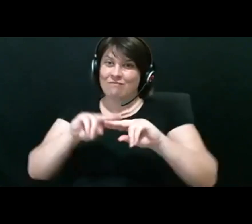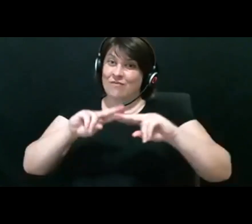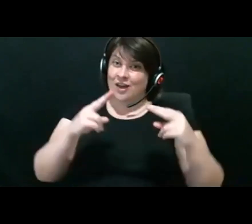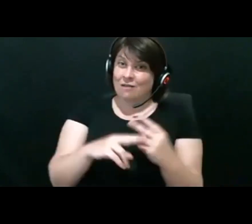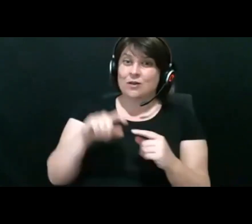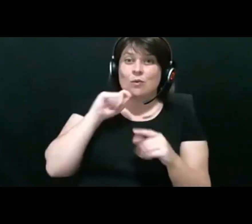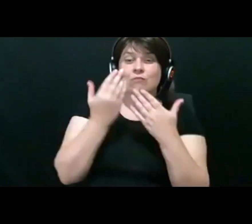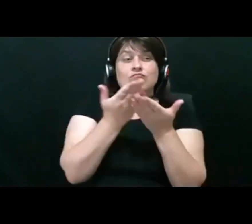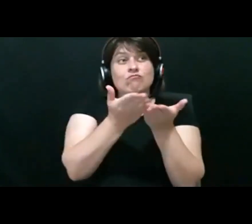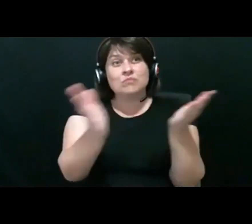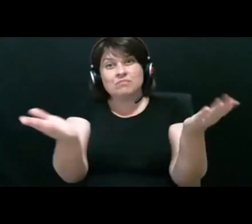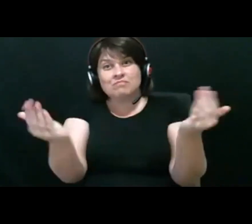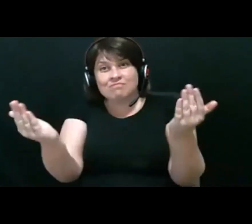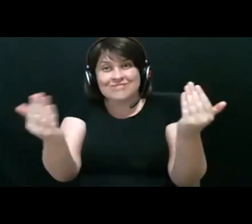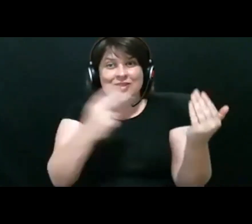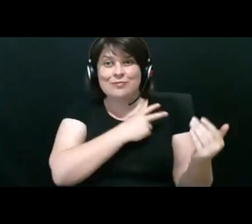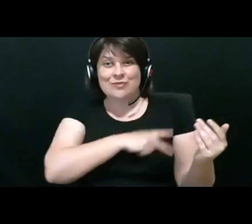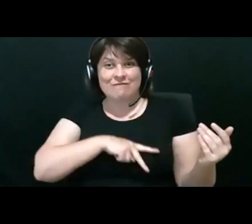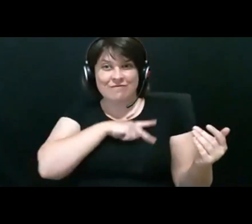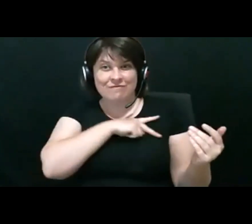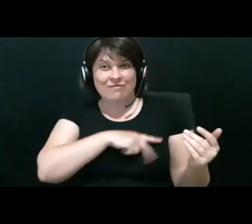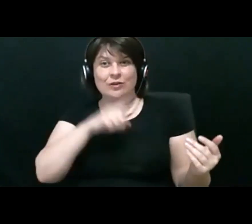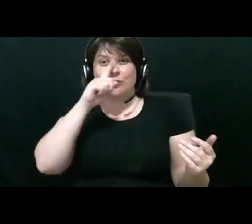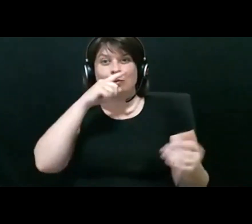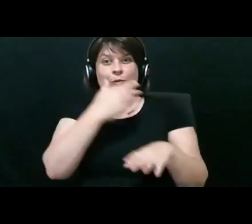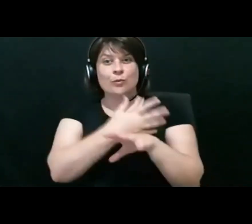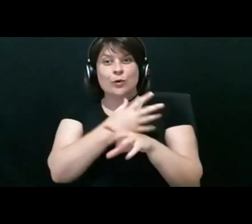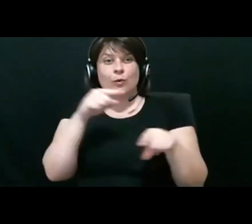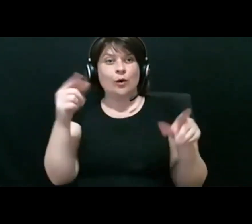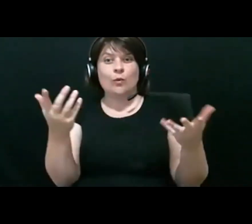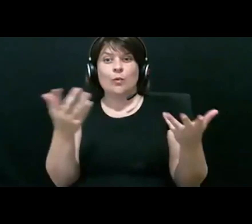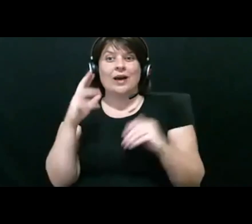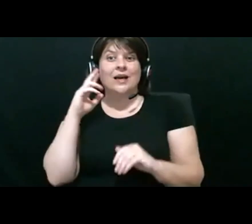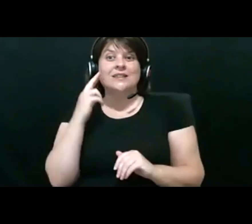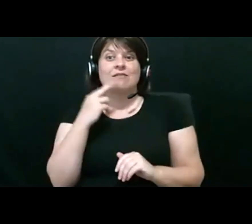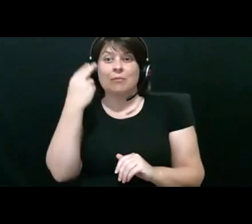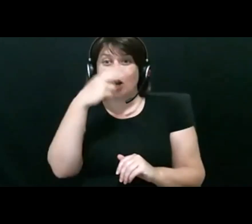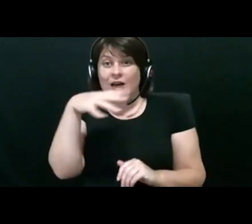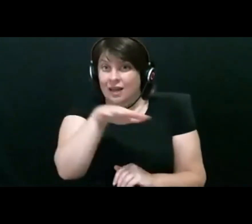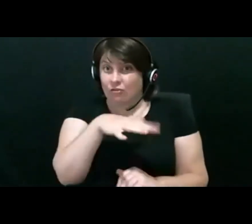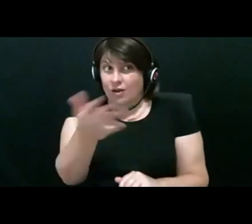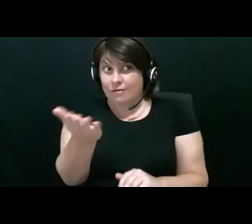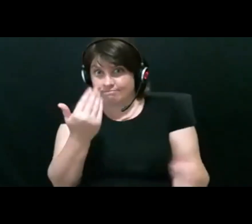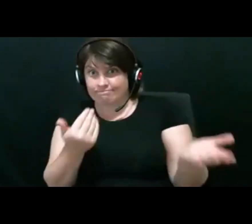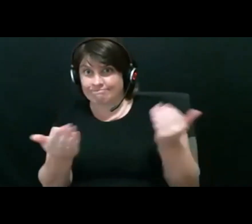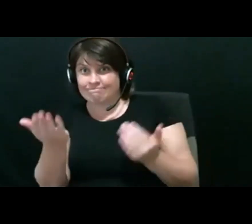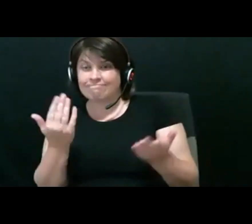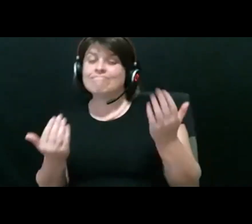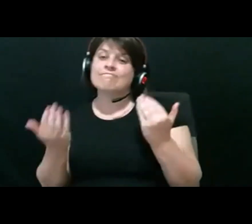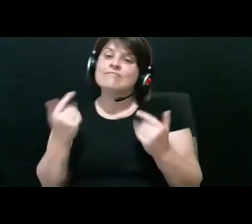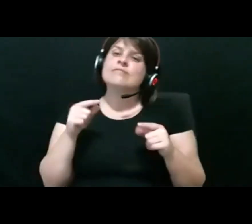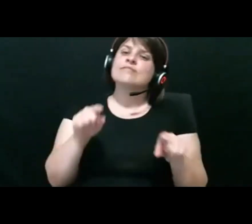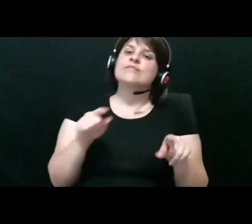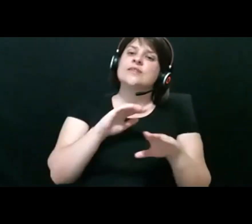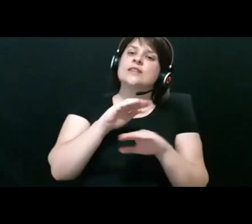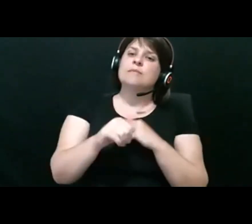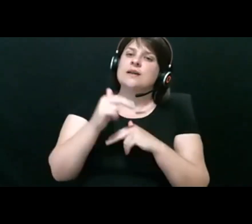professionals and people in a deafblind work role. It is about developing social interaction